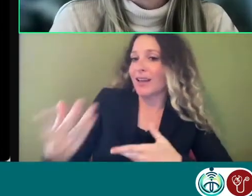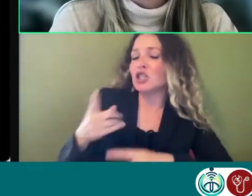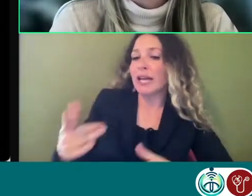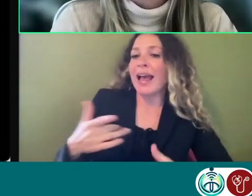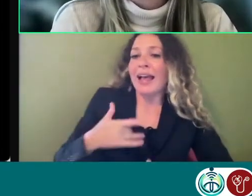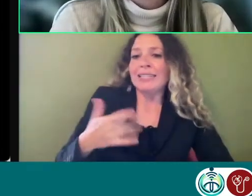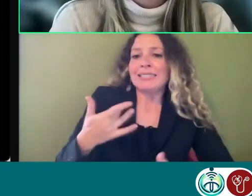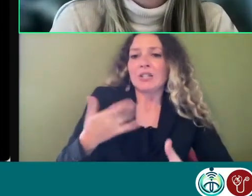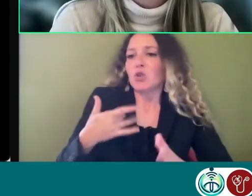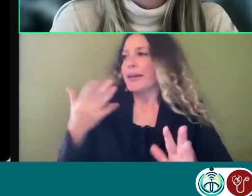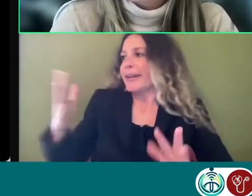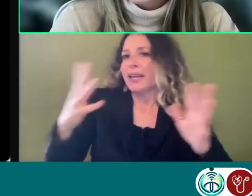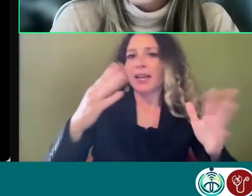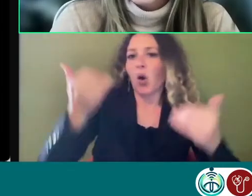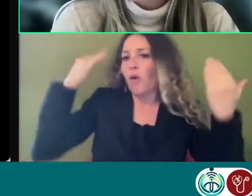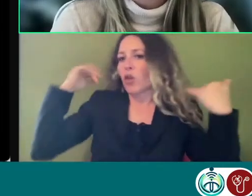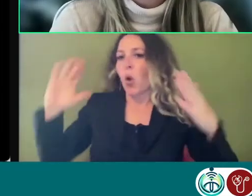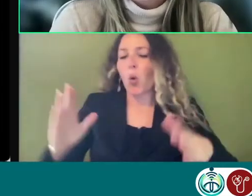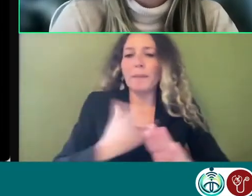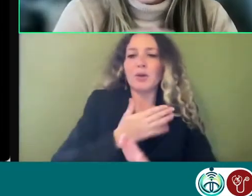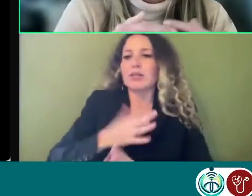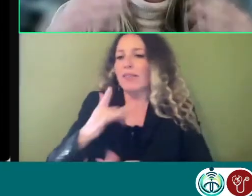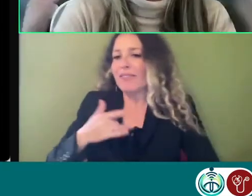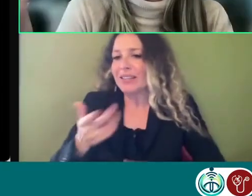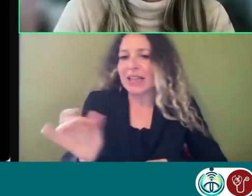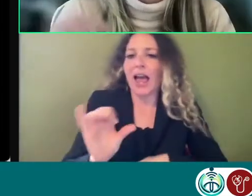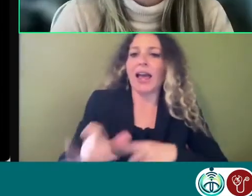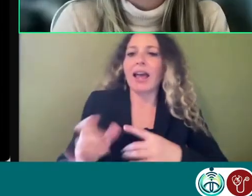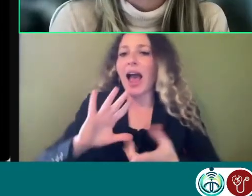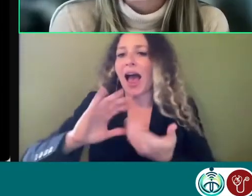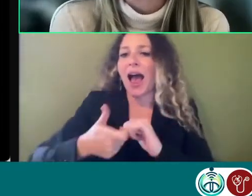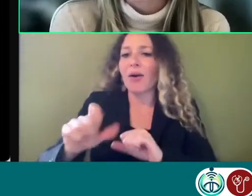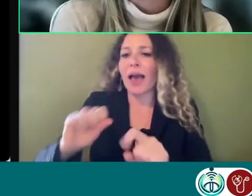or what music feels like, and how that actually can impact a presentation in a clinical